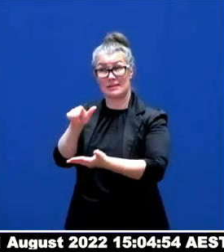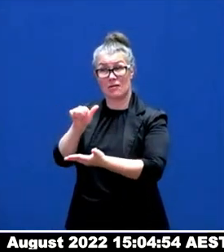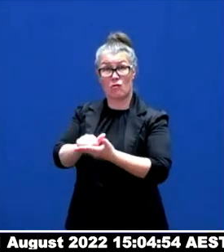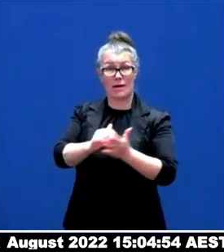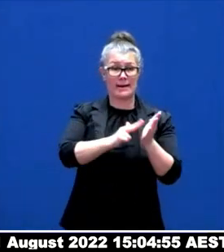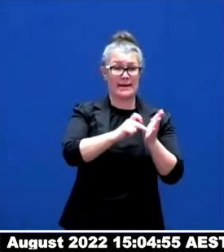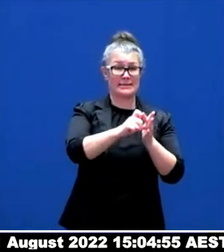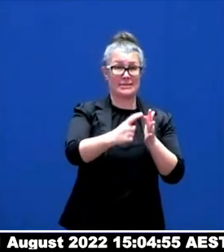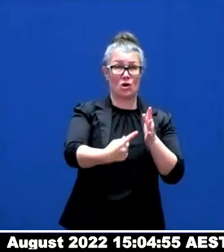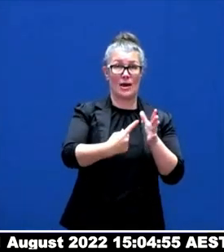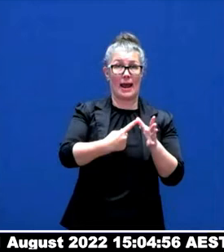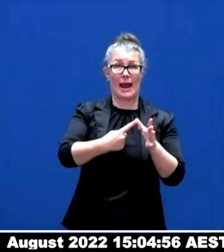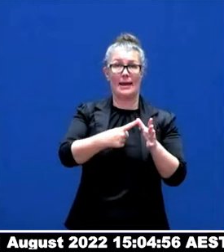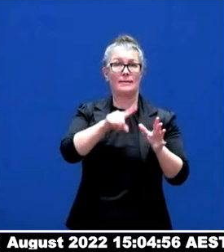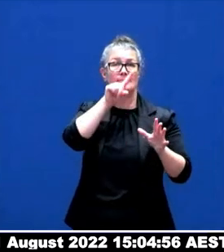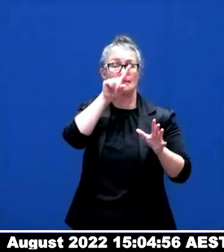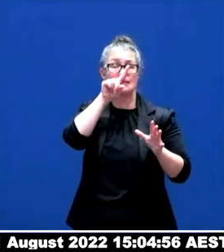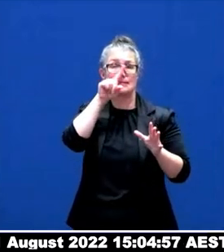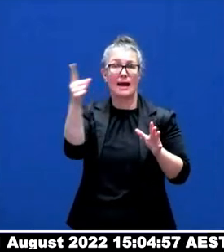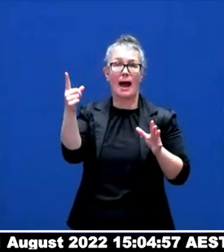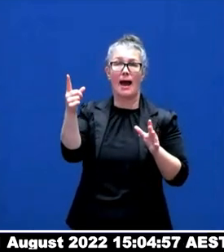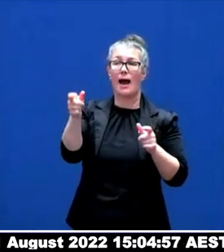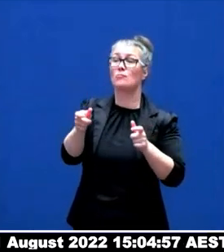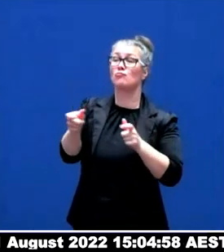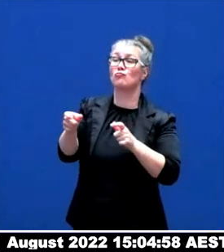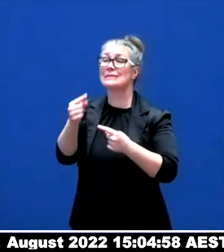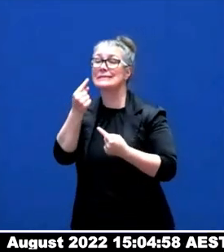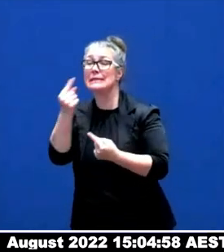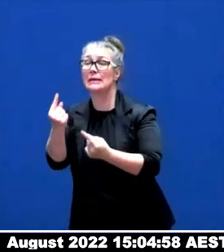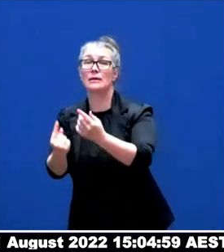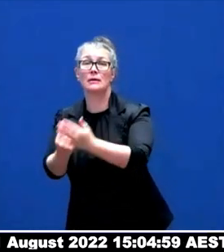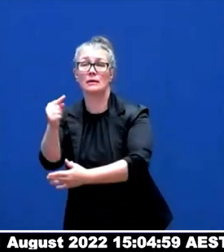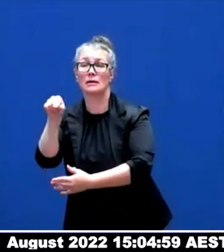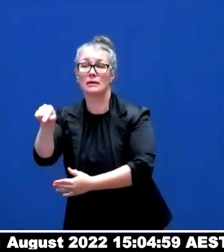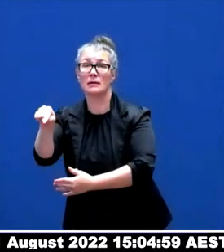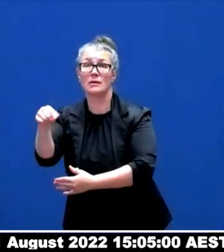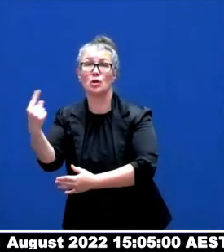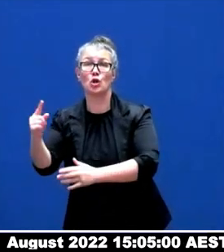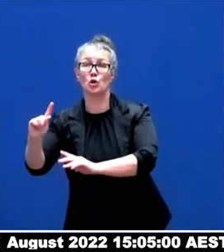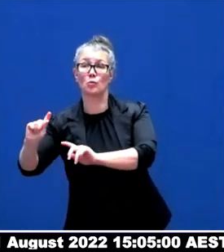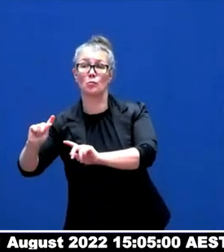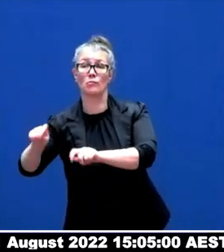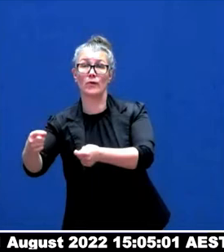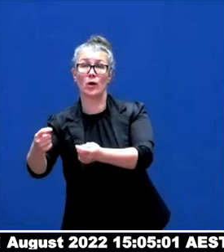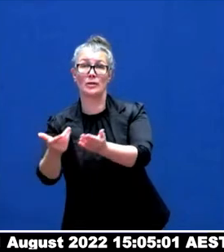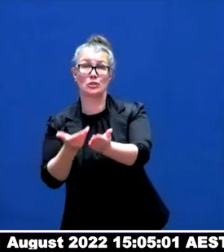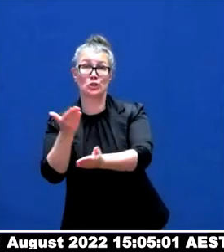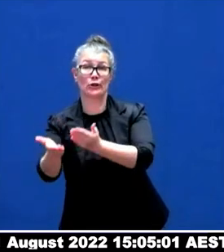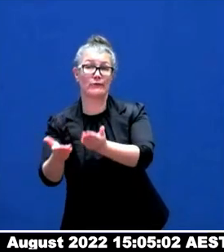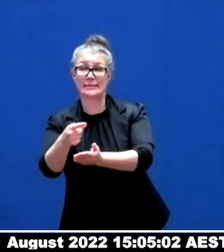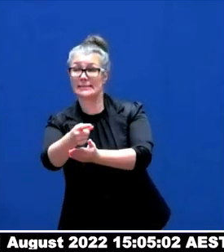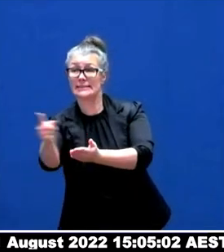any oversight, any capacity to see who is providing the services, the supports, to the